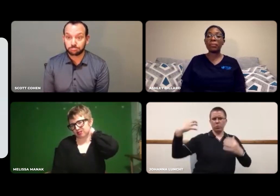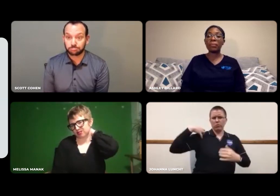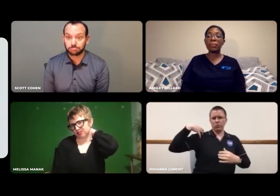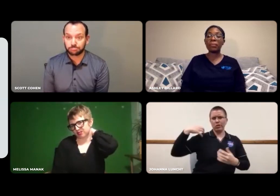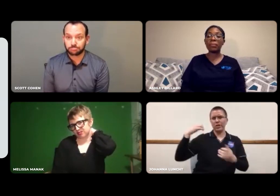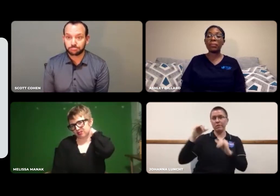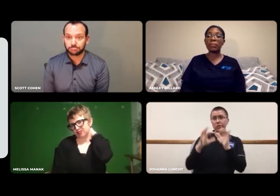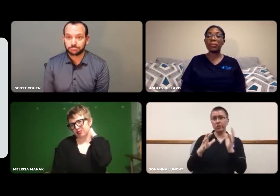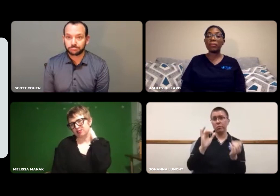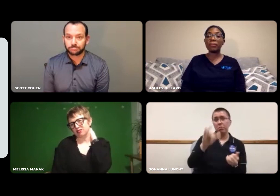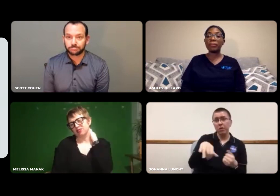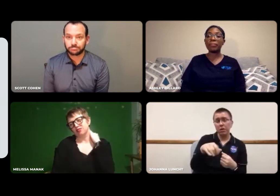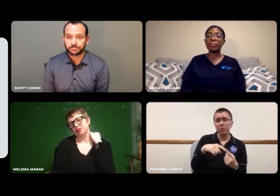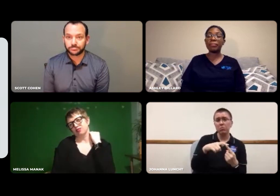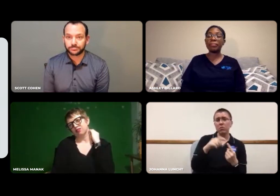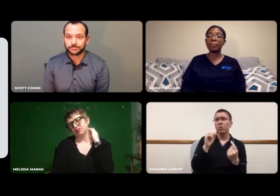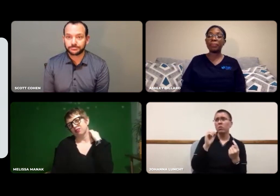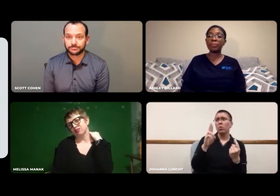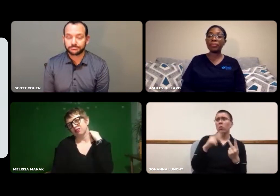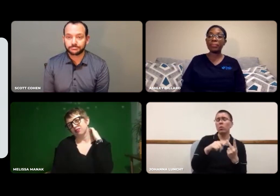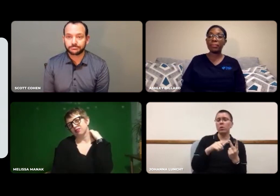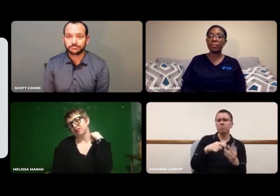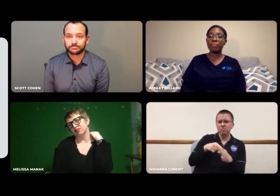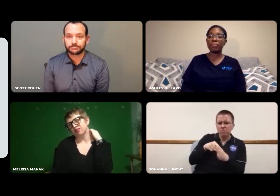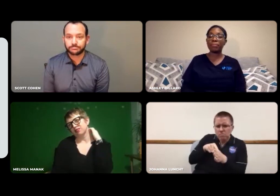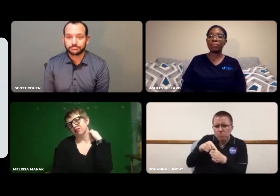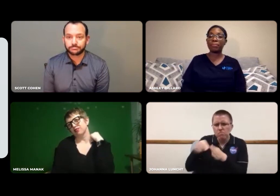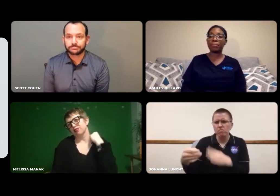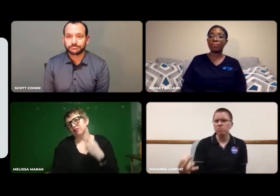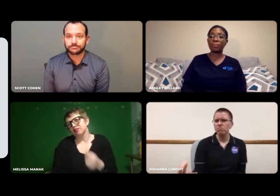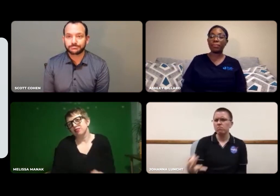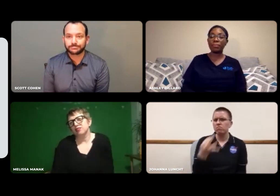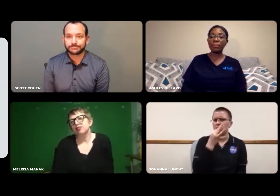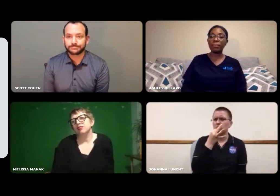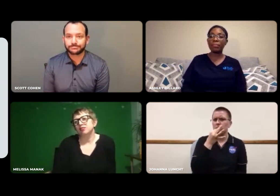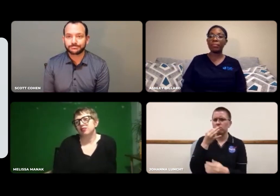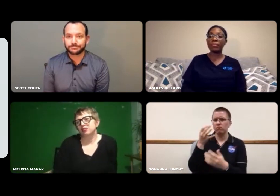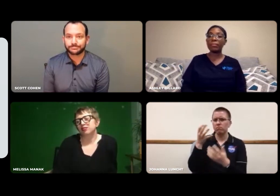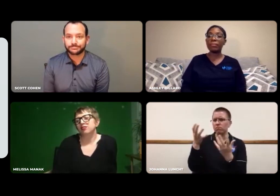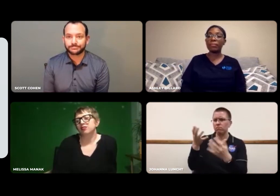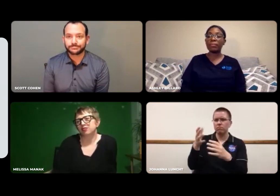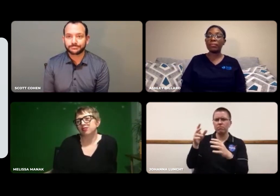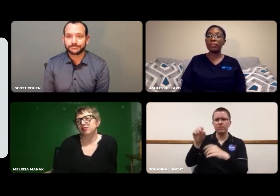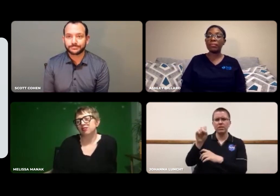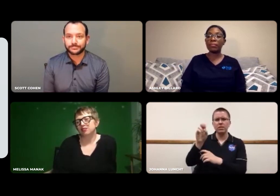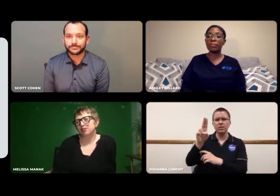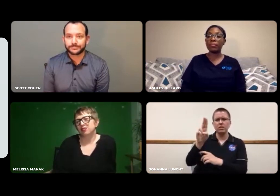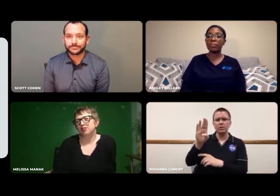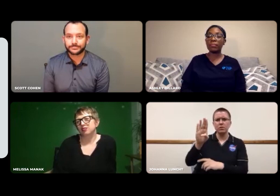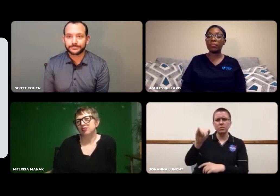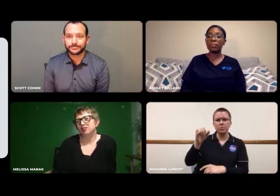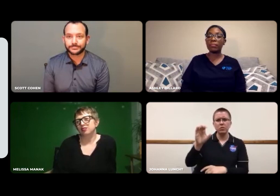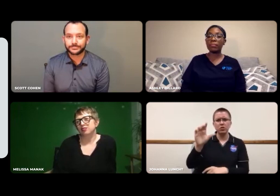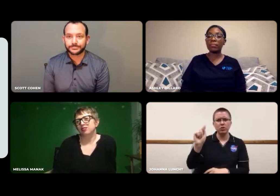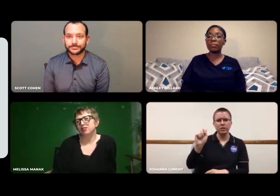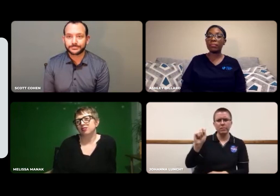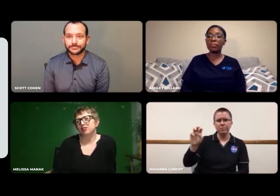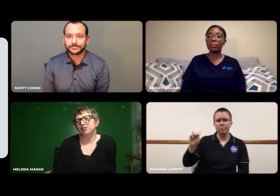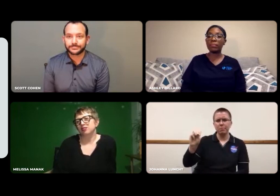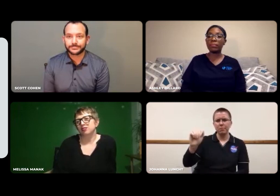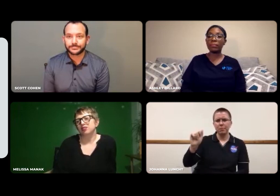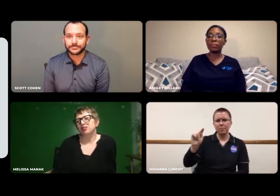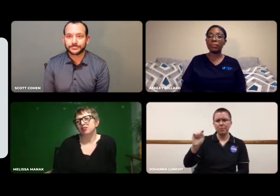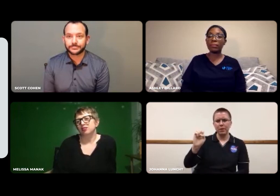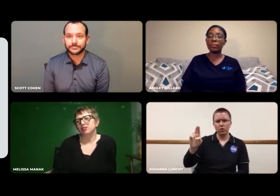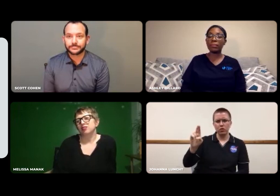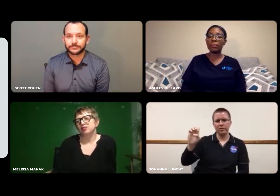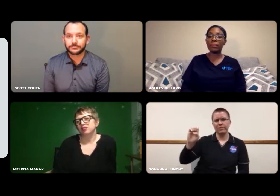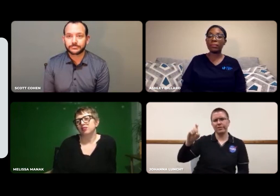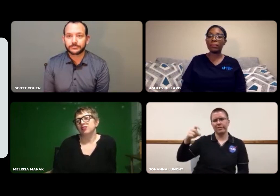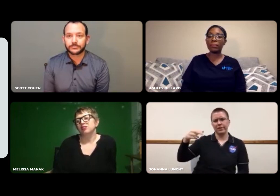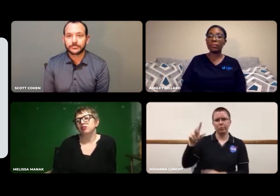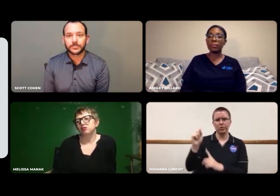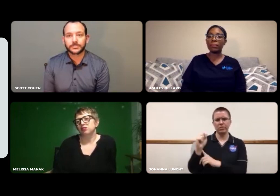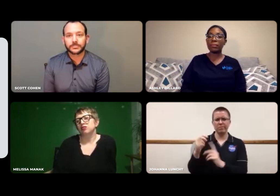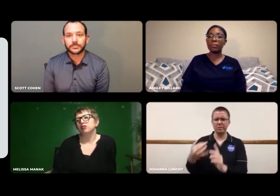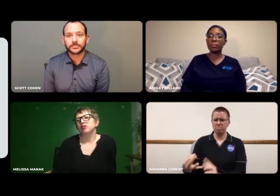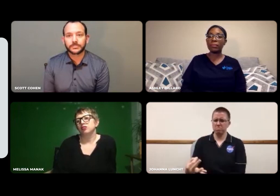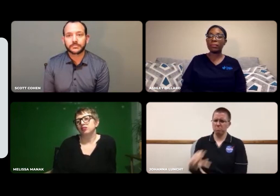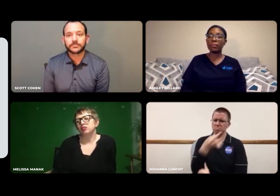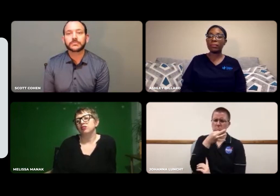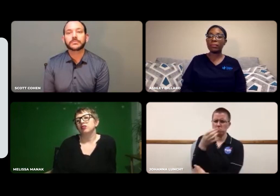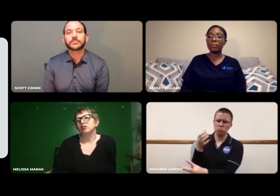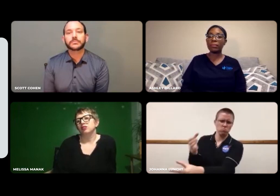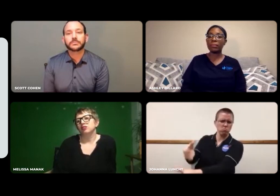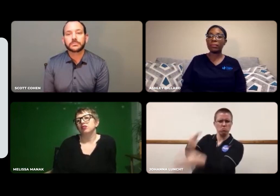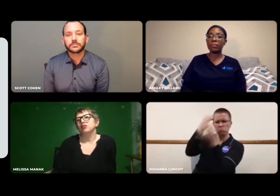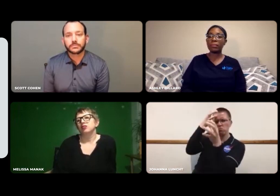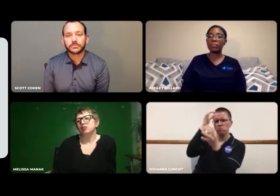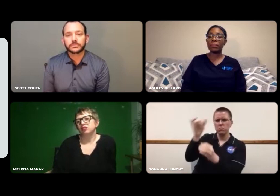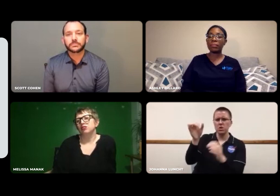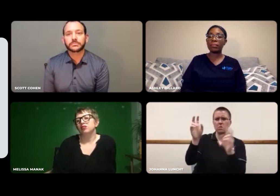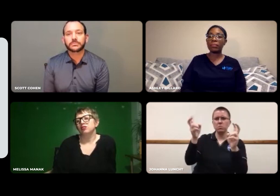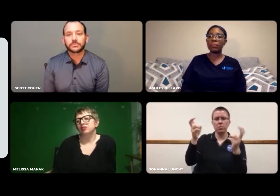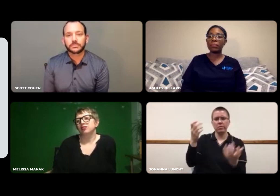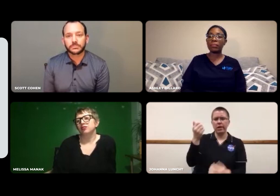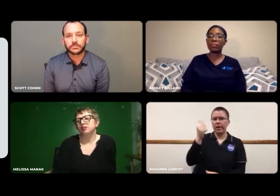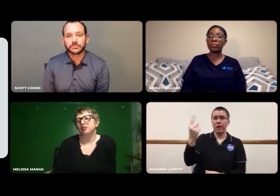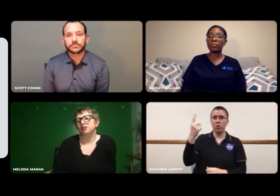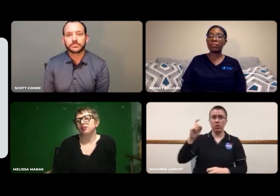I'd like to become a subject matter expert, become very knowledgeable in any specific topic.